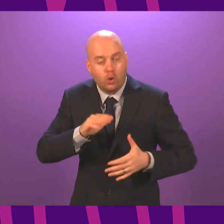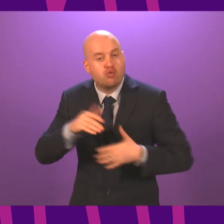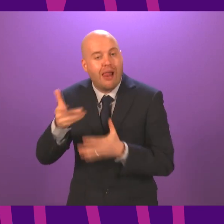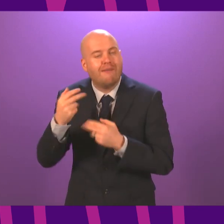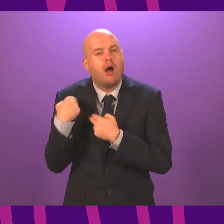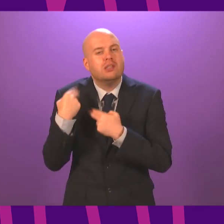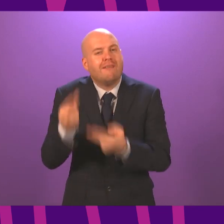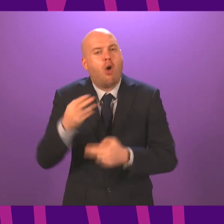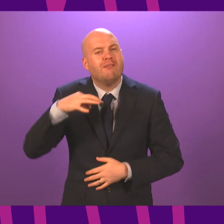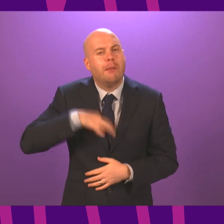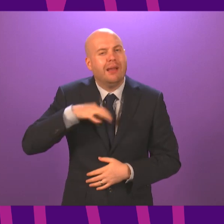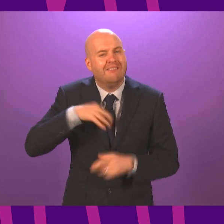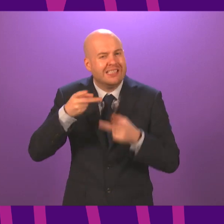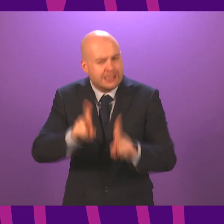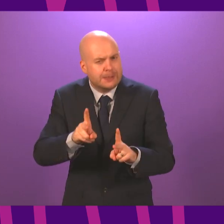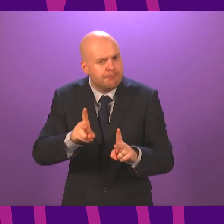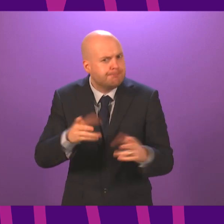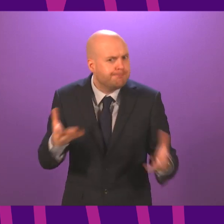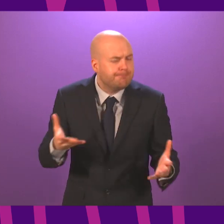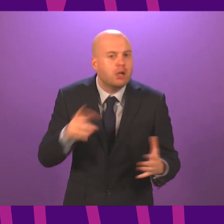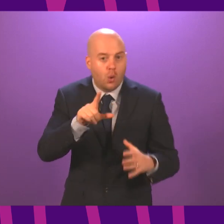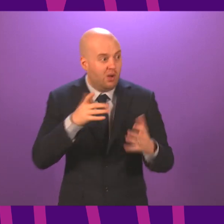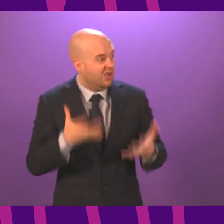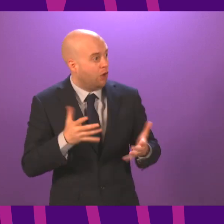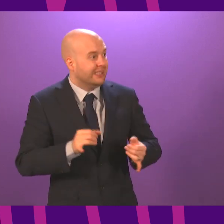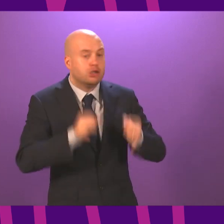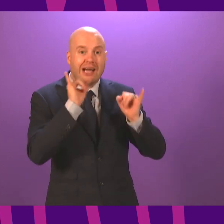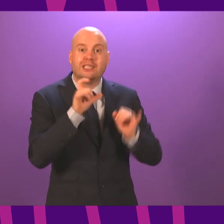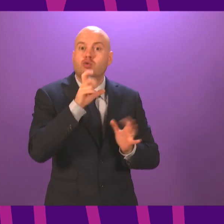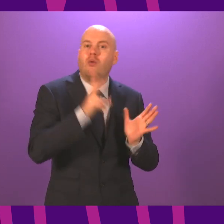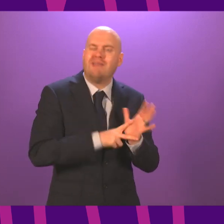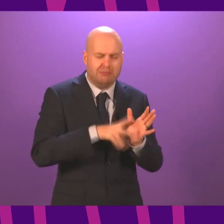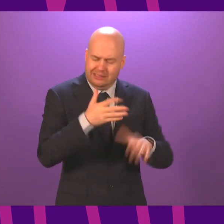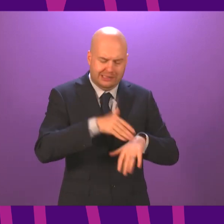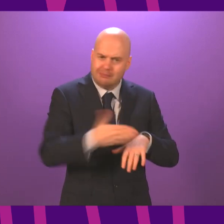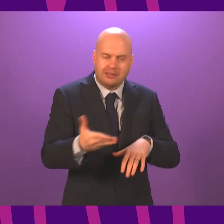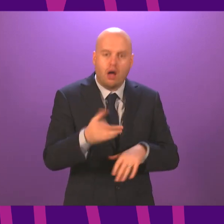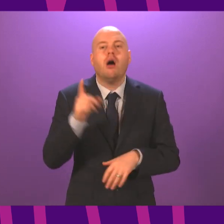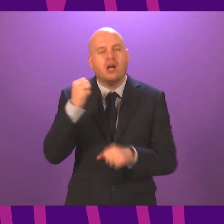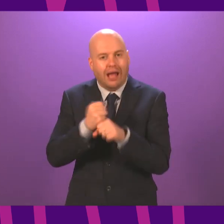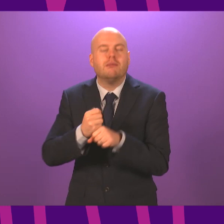Even without the current crisis, the Government was always going to be delayed with regard to